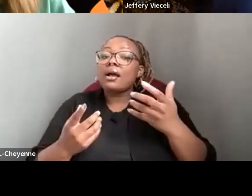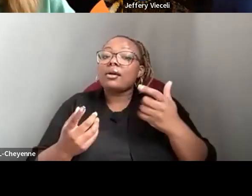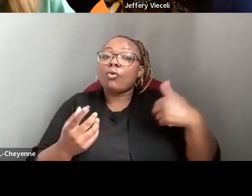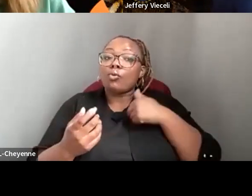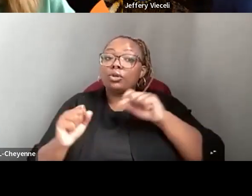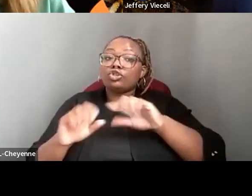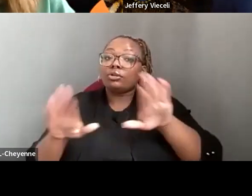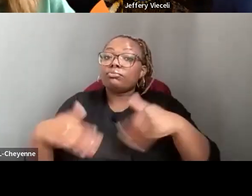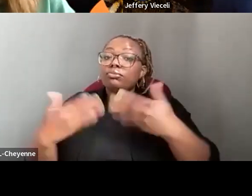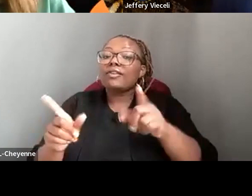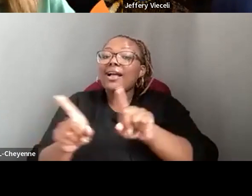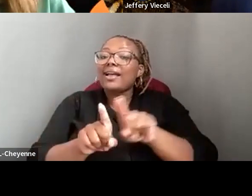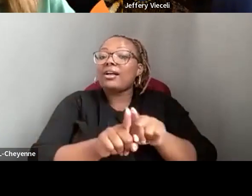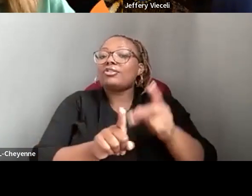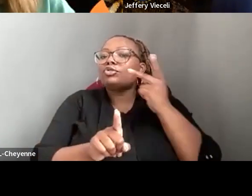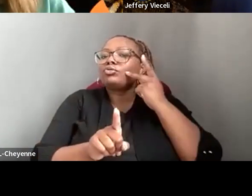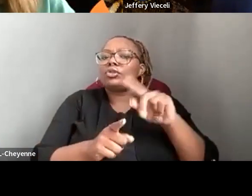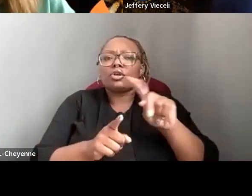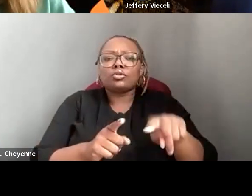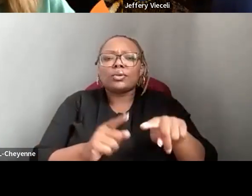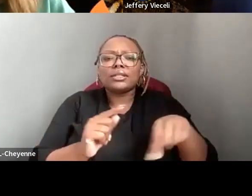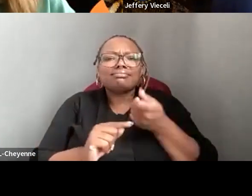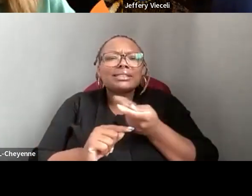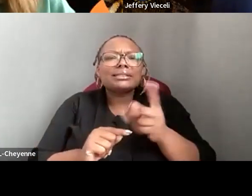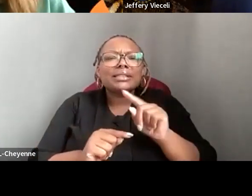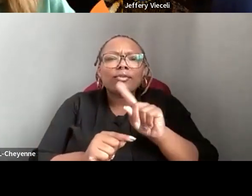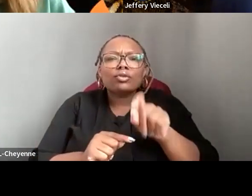And I also saw like, you know, just several questions about the meals.